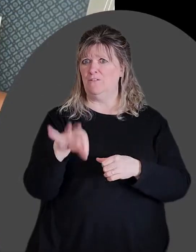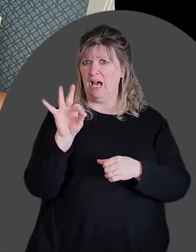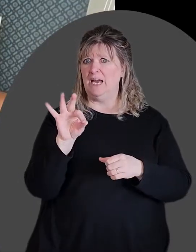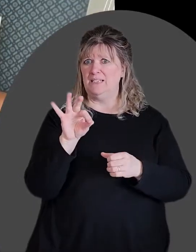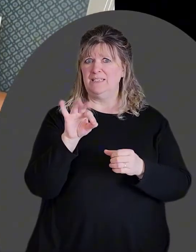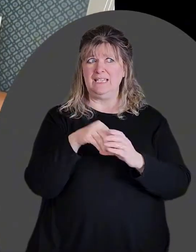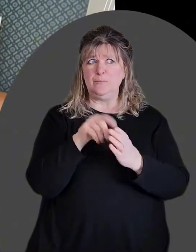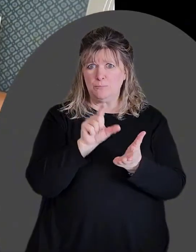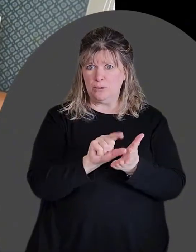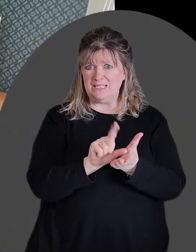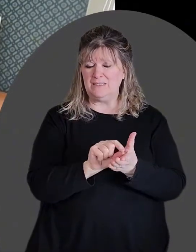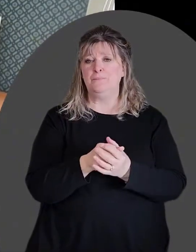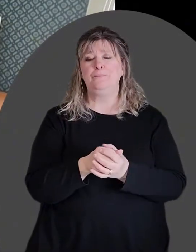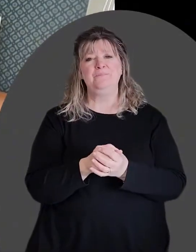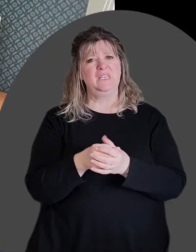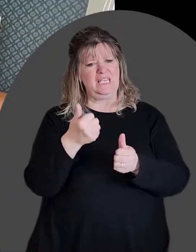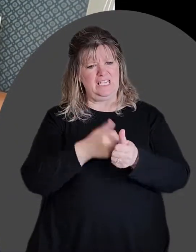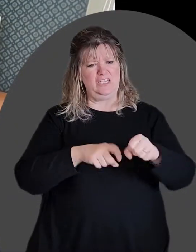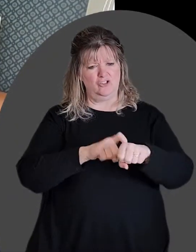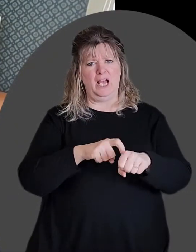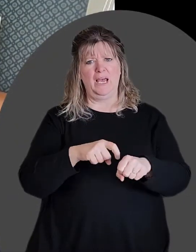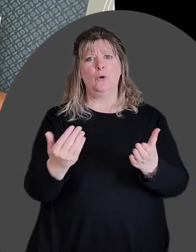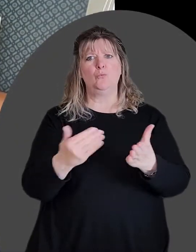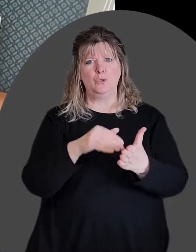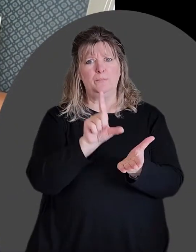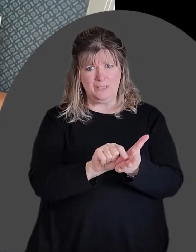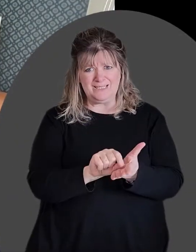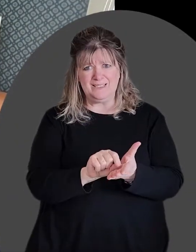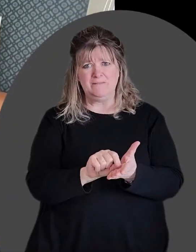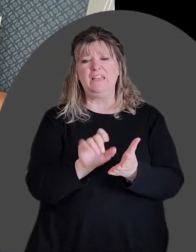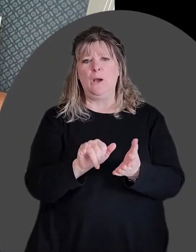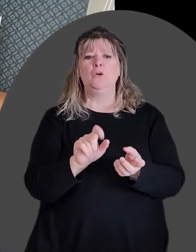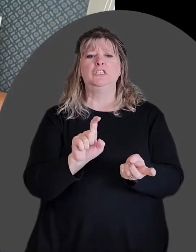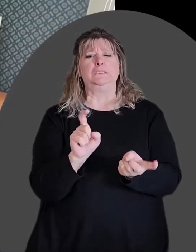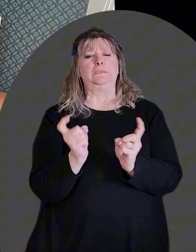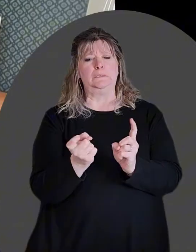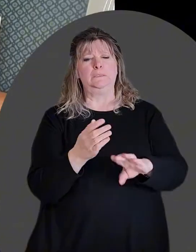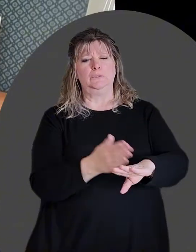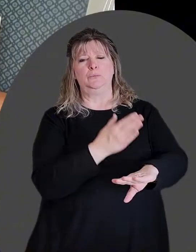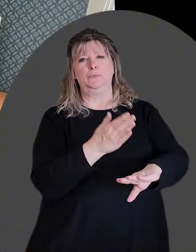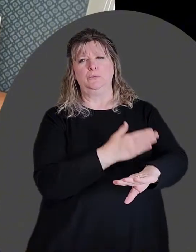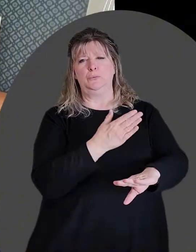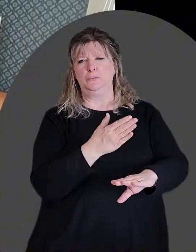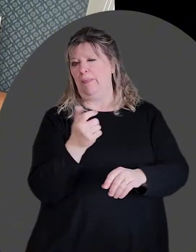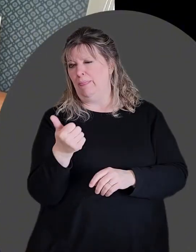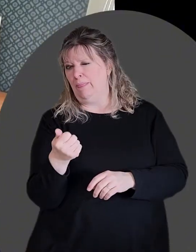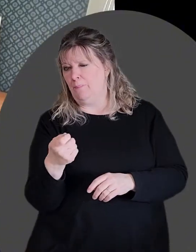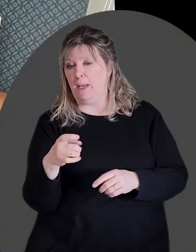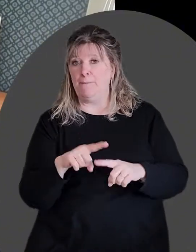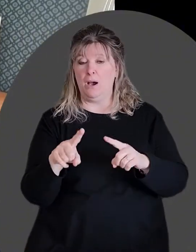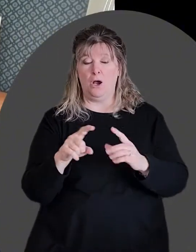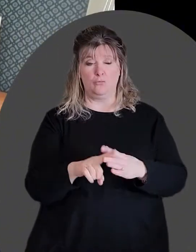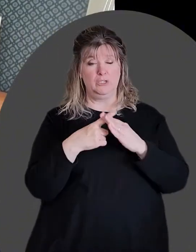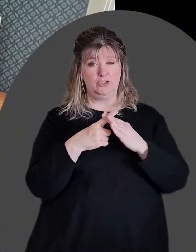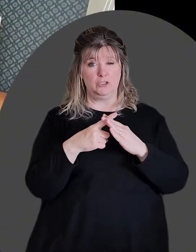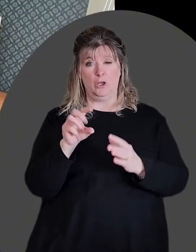and every time the book was reprinted it was updated ever so slightly but the original walnut ketchup recipe